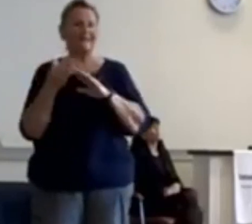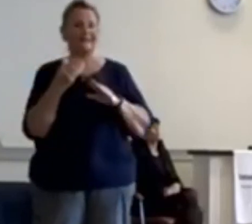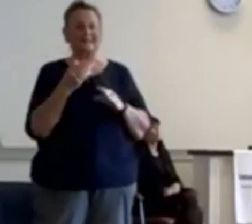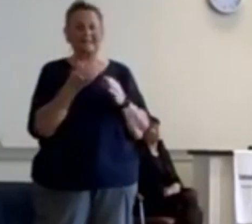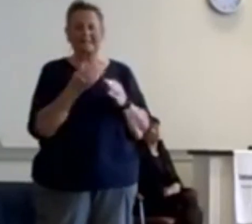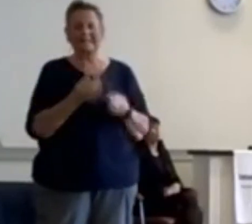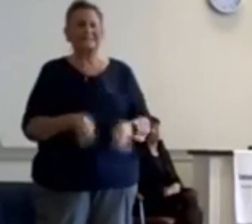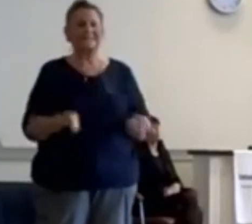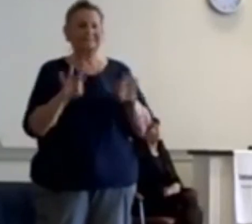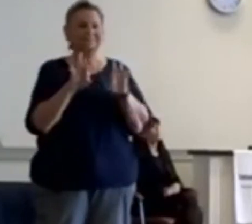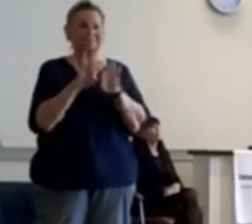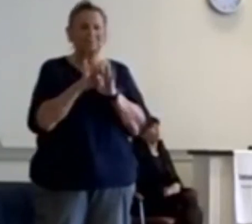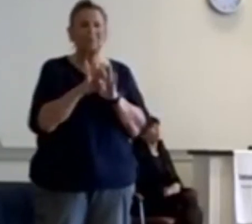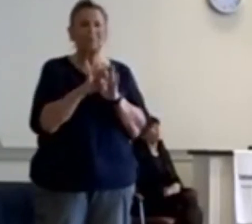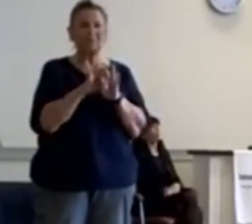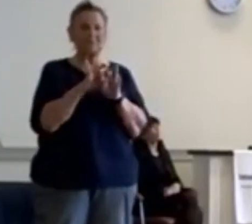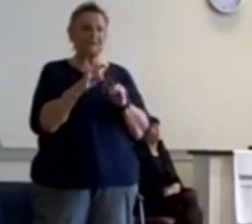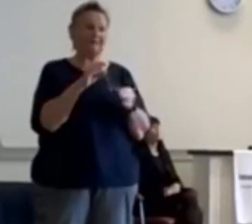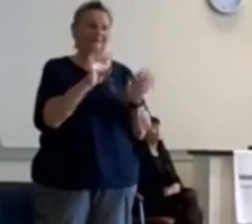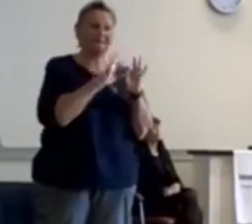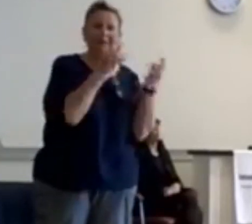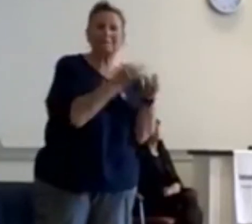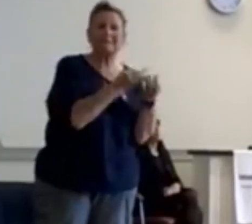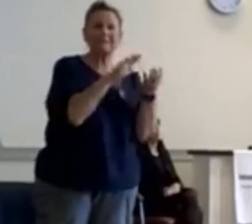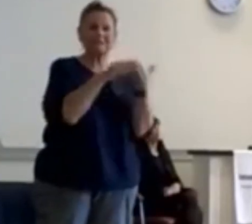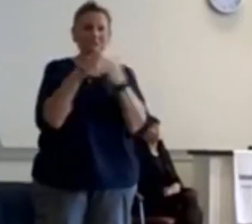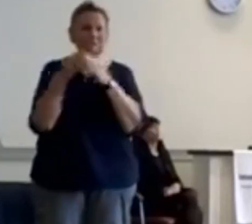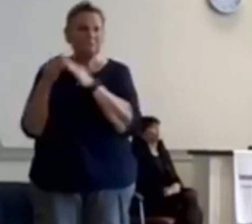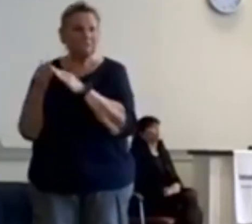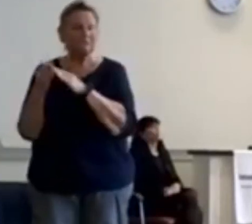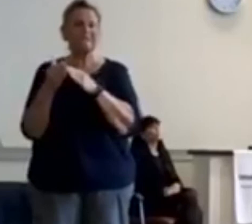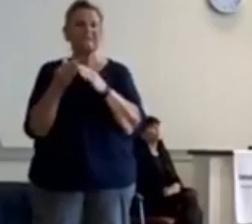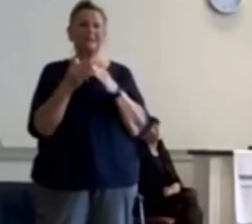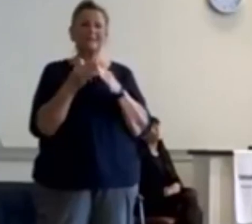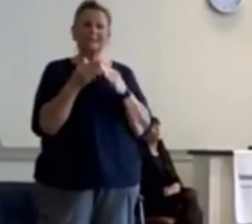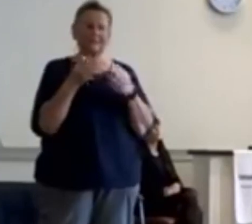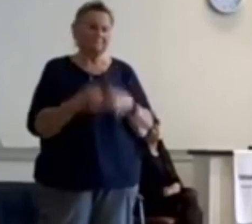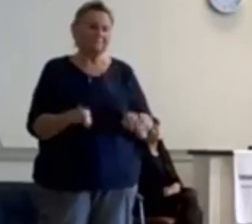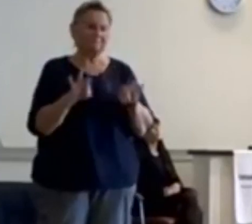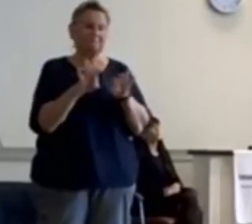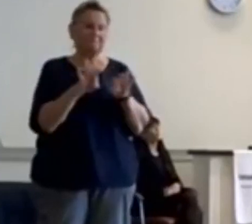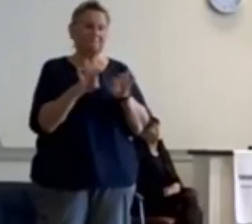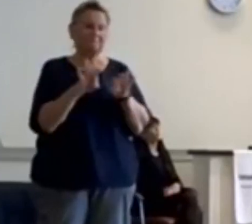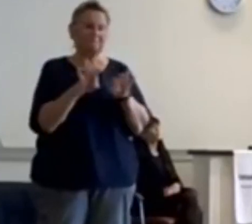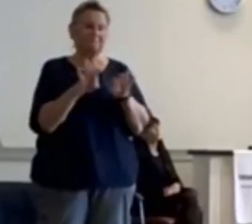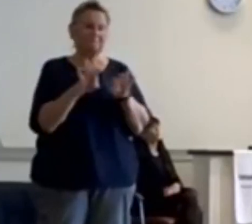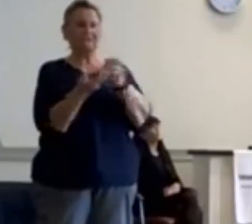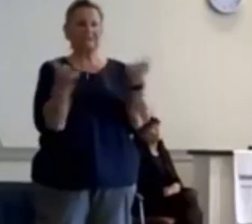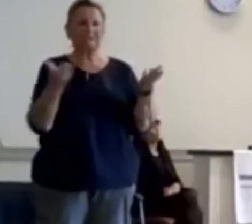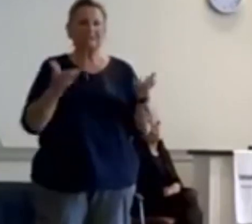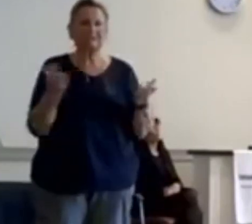all you can to turn this crisis into an opportunity. Make sure everyone has equal